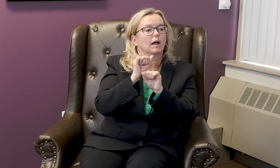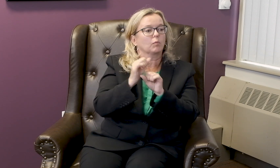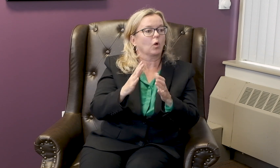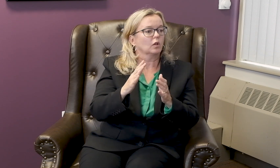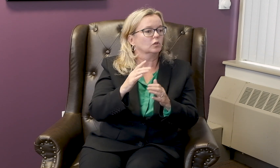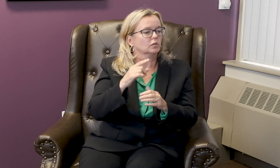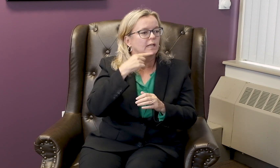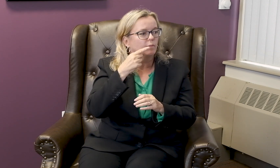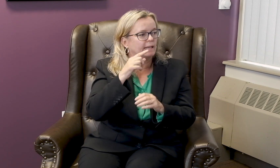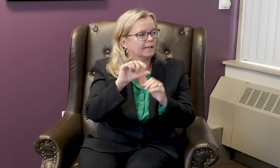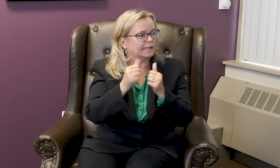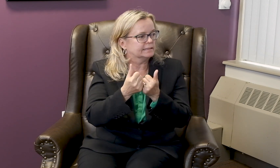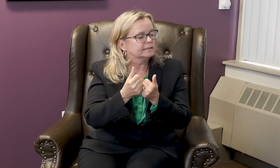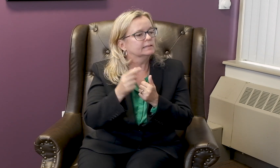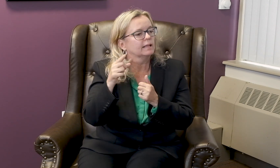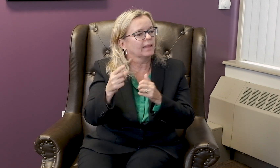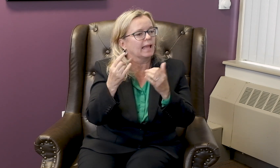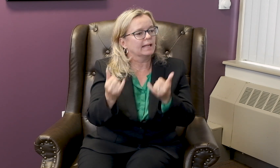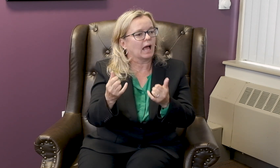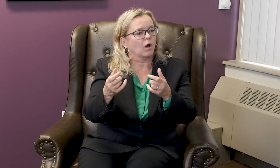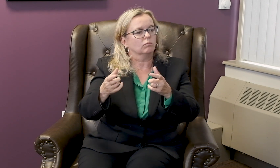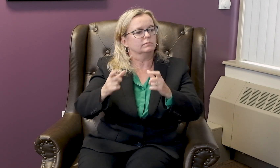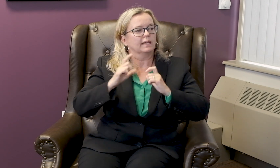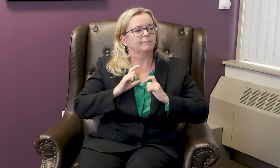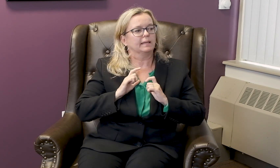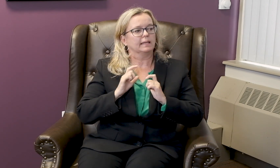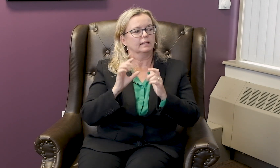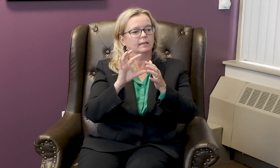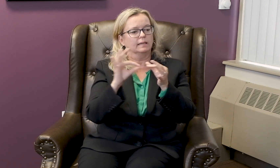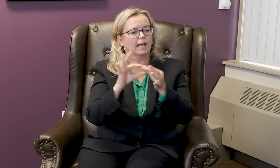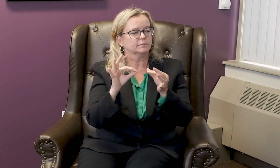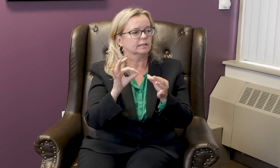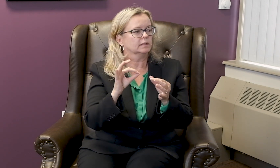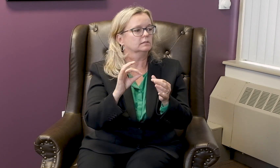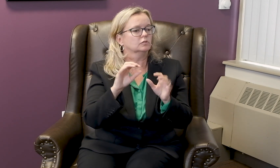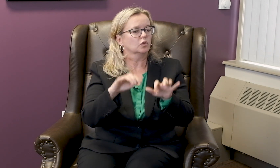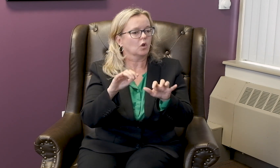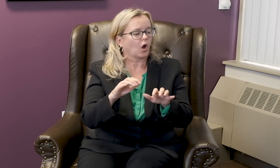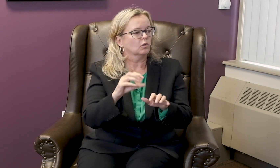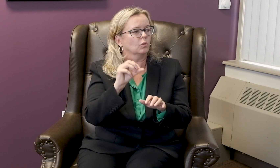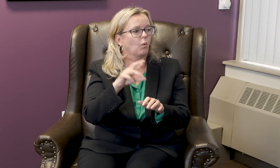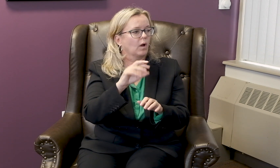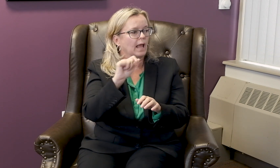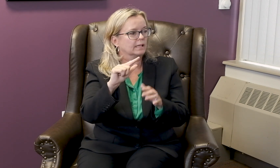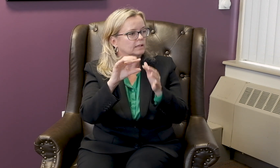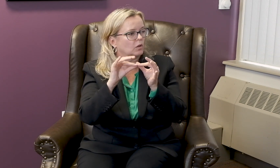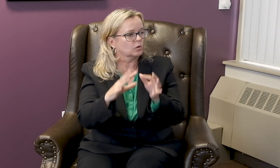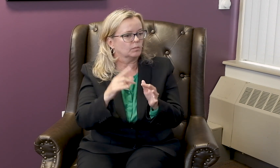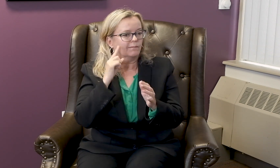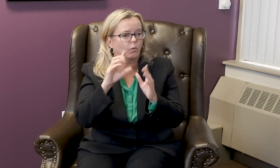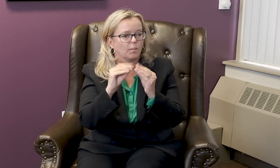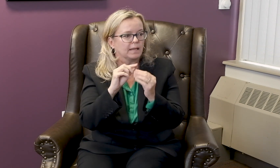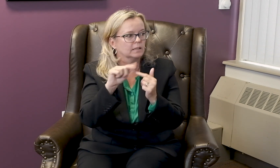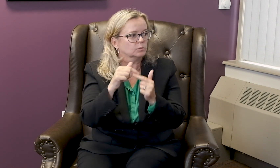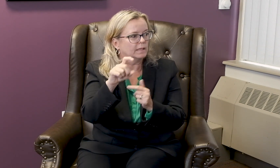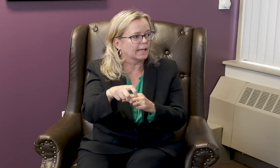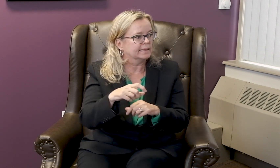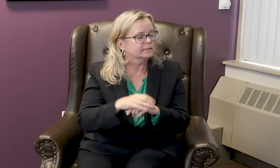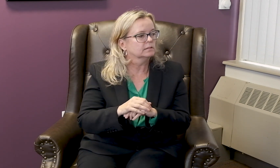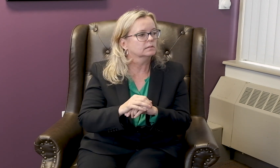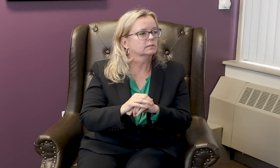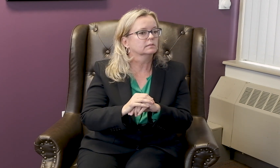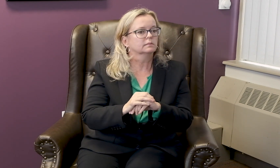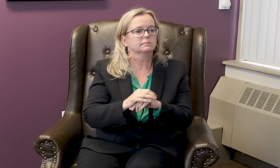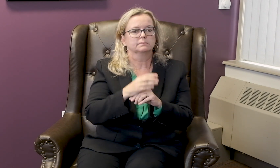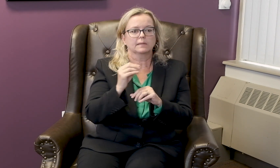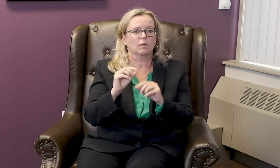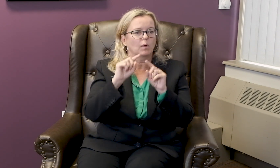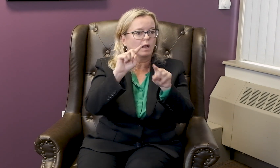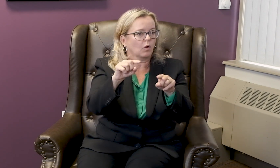an agency where others do not sign, I am able to get captioning services through CART or ASL